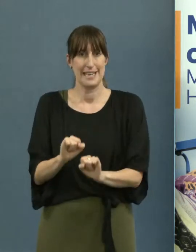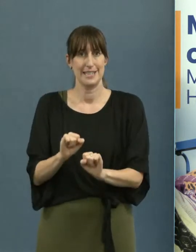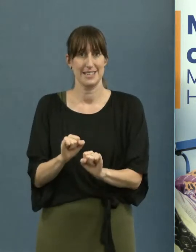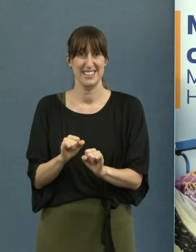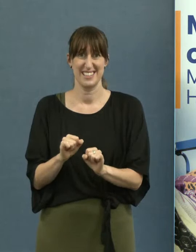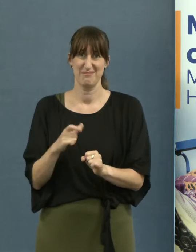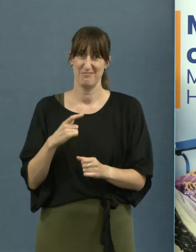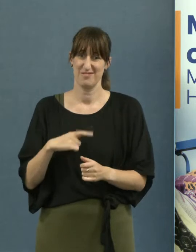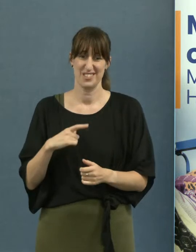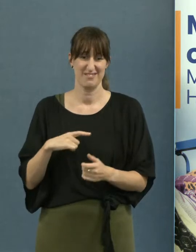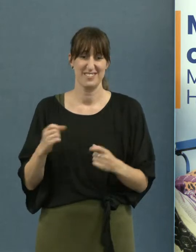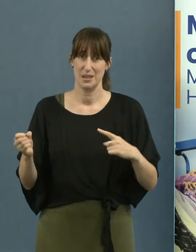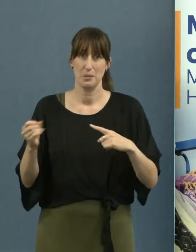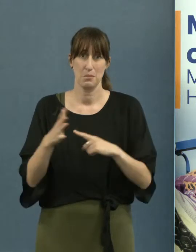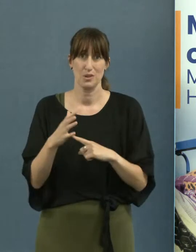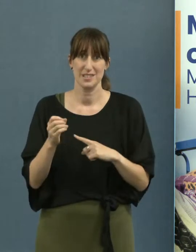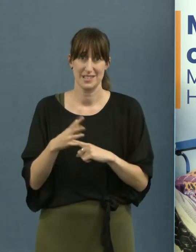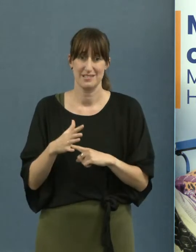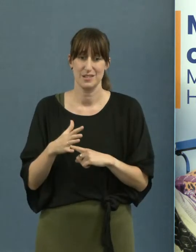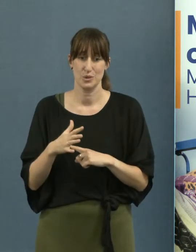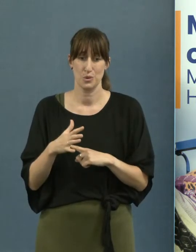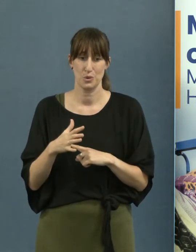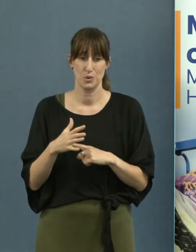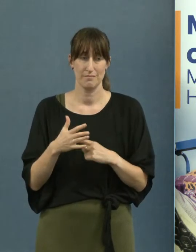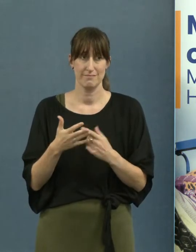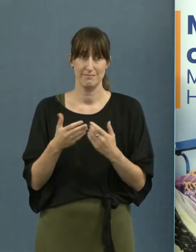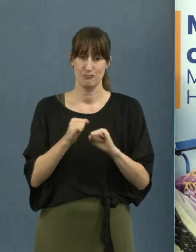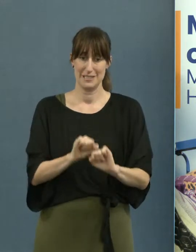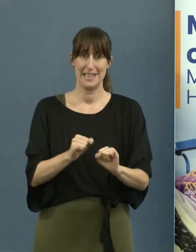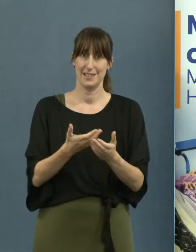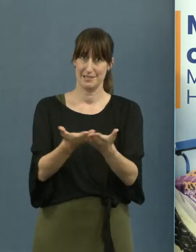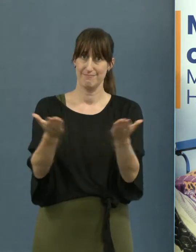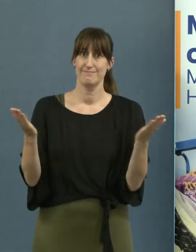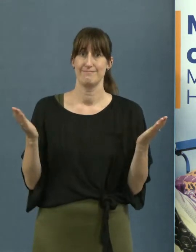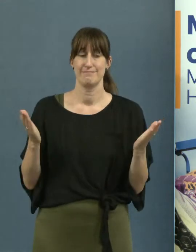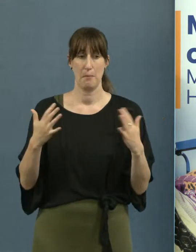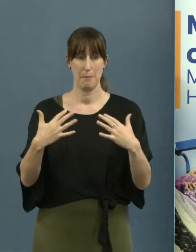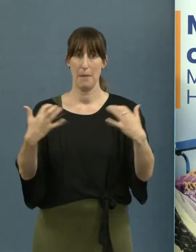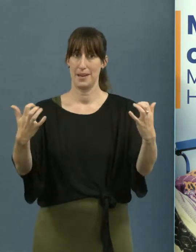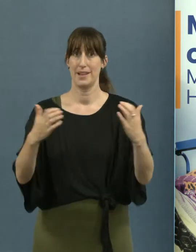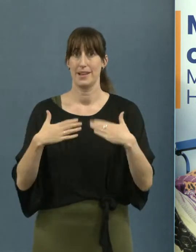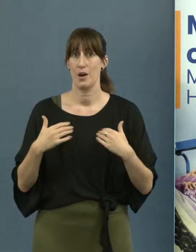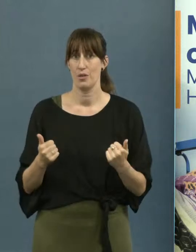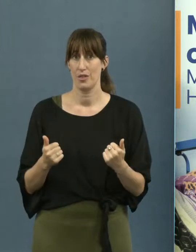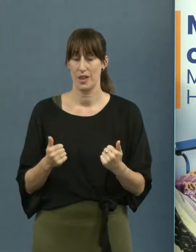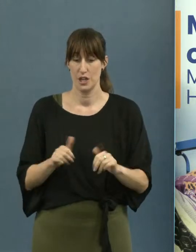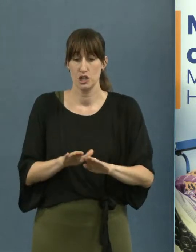up, because that is a fundamental part of our public